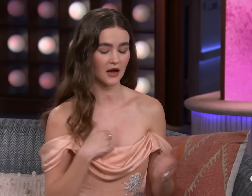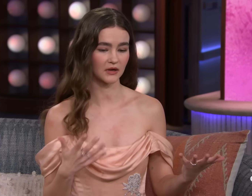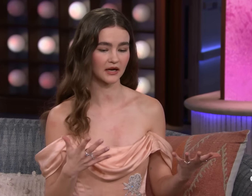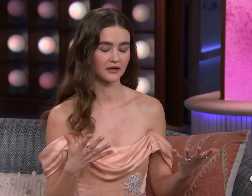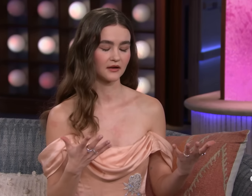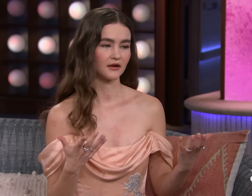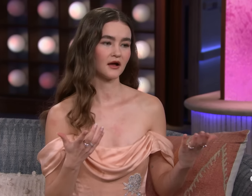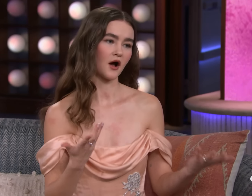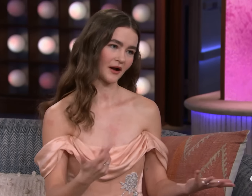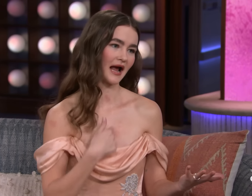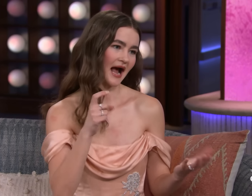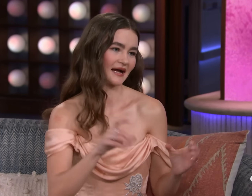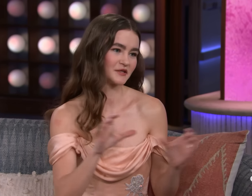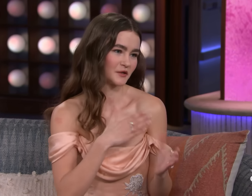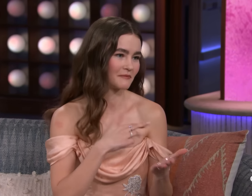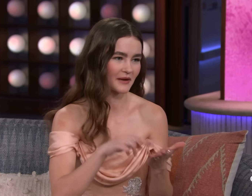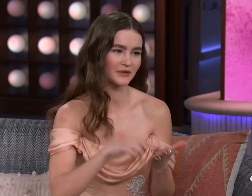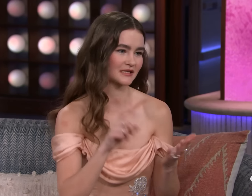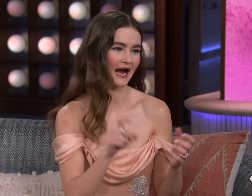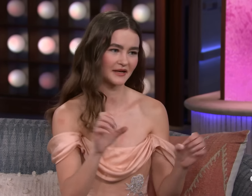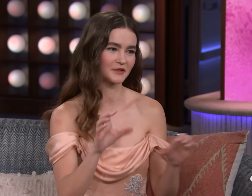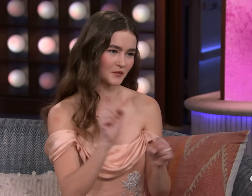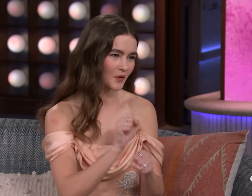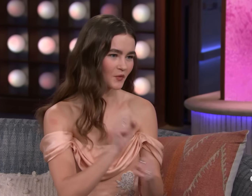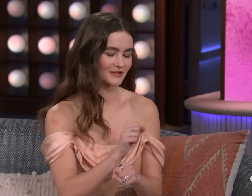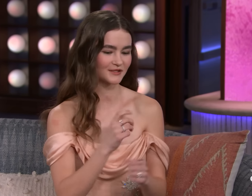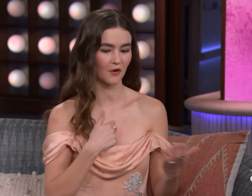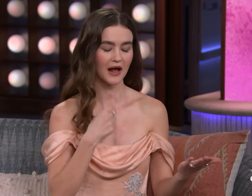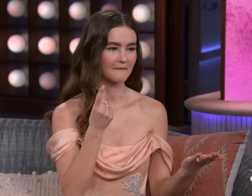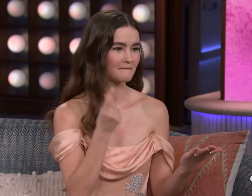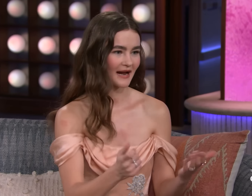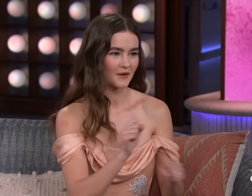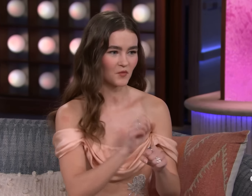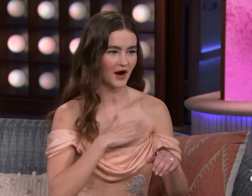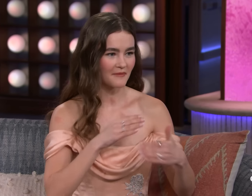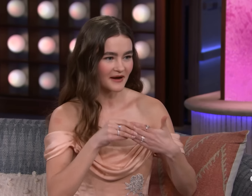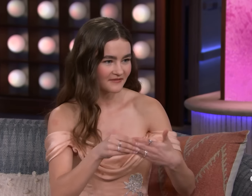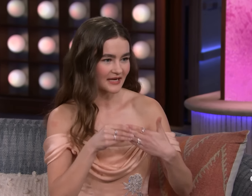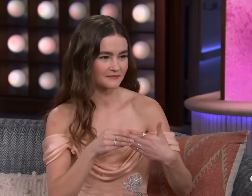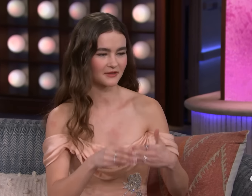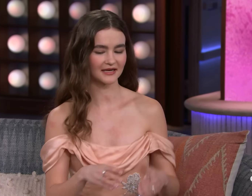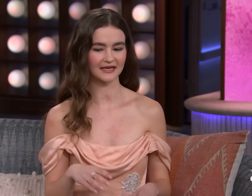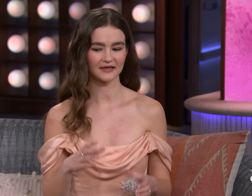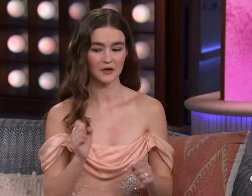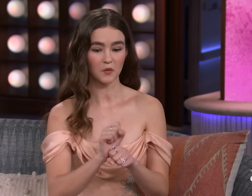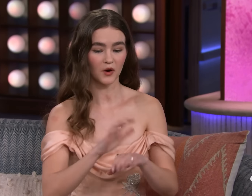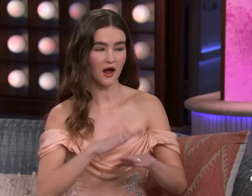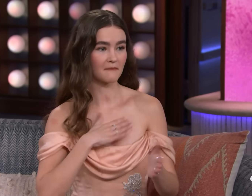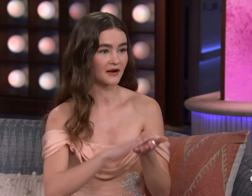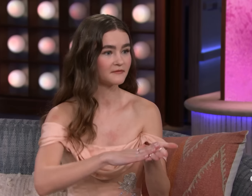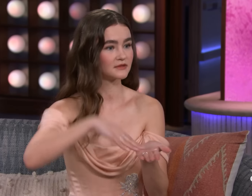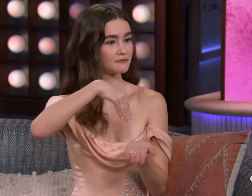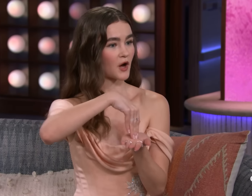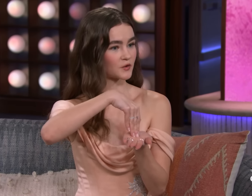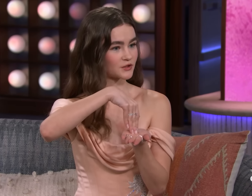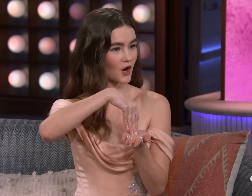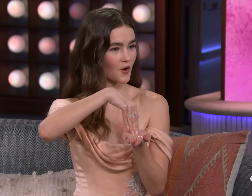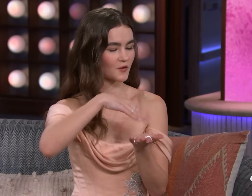how we could make this character deaf and what would it look like for a deaf person to be a ballerina, and the rest is history. Oh, I love that.